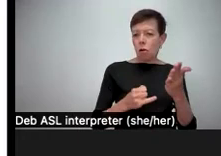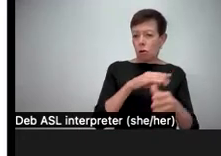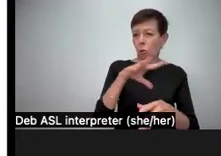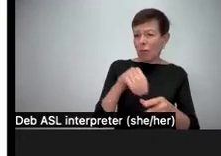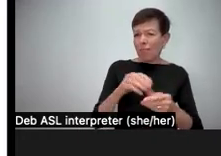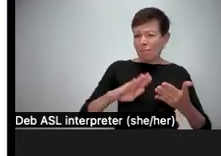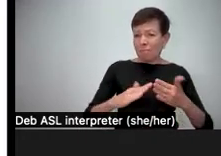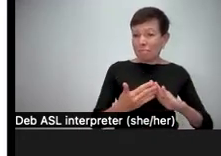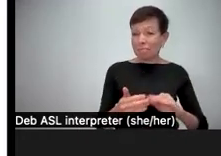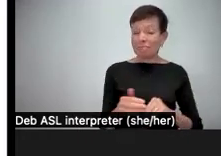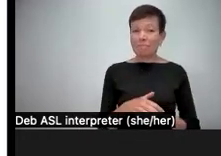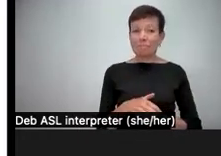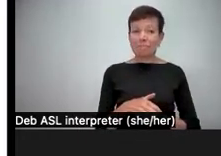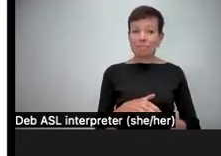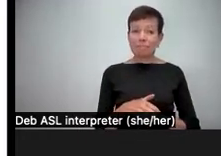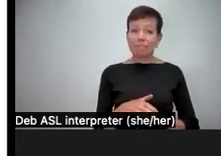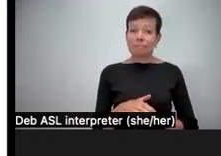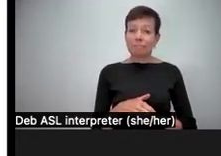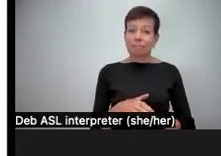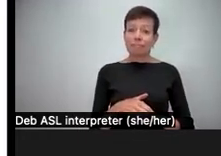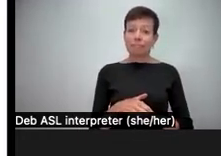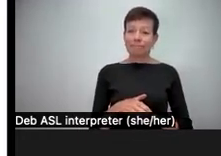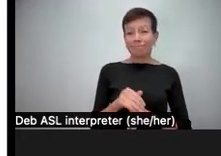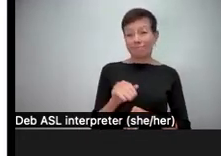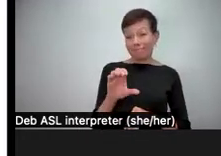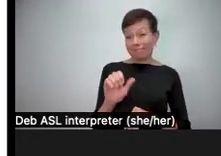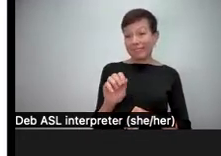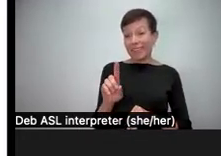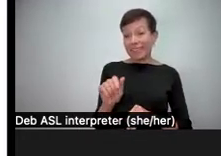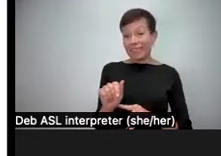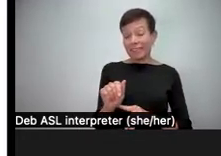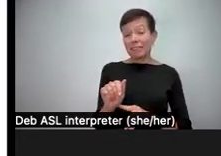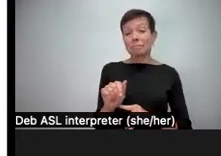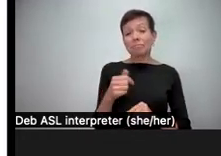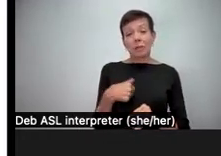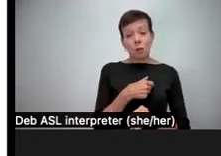So Calgary Arts Development is committed to working with communities that have